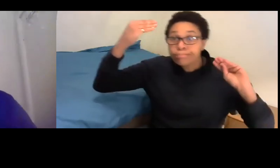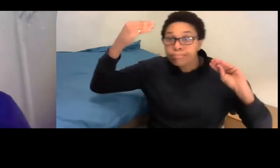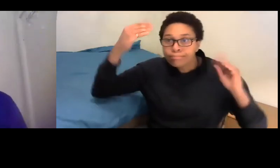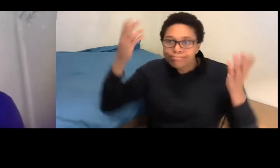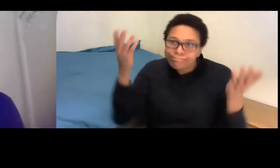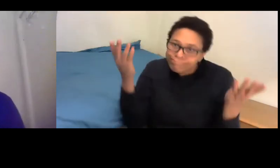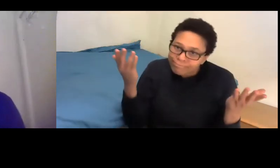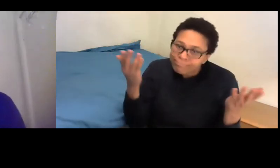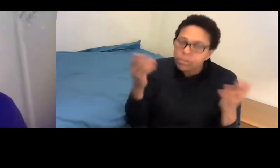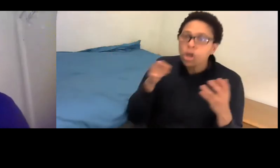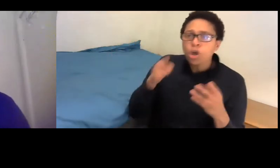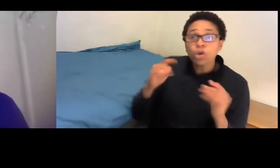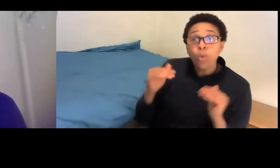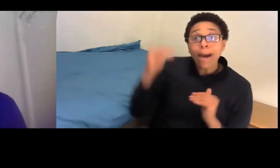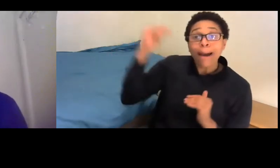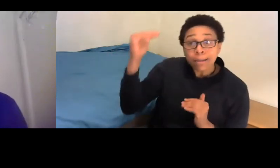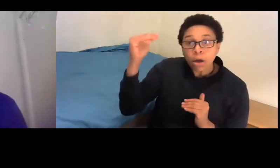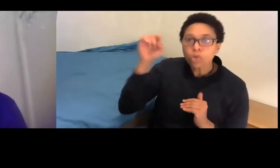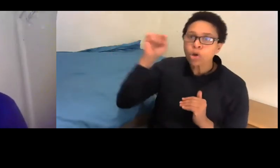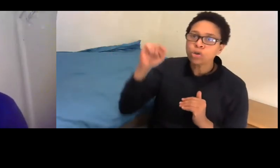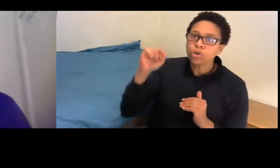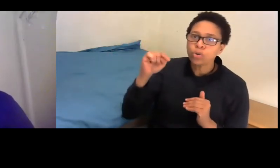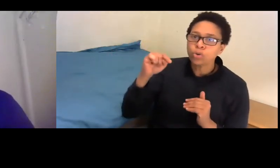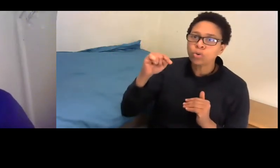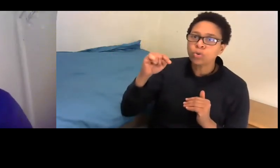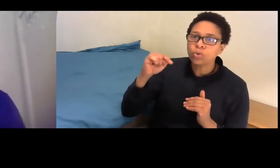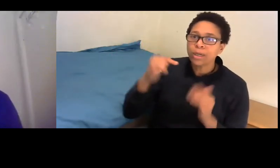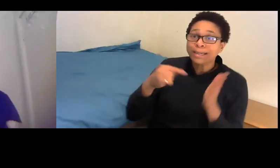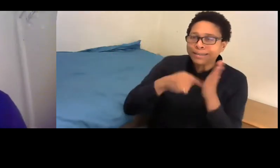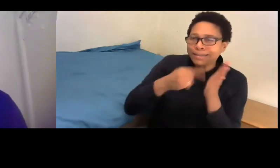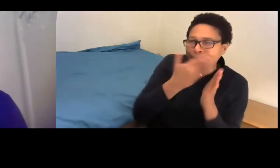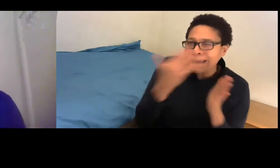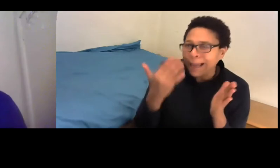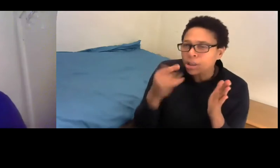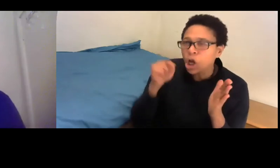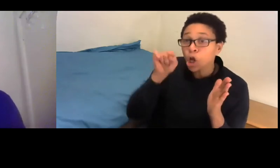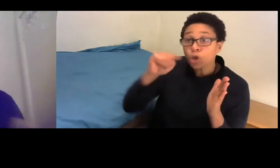Are you an adult or are you prepubescent? So depending on